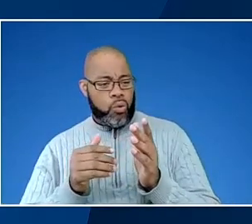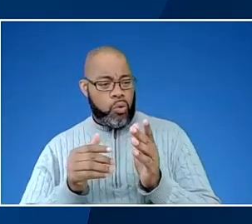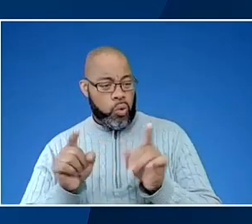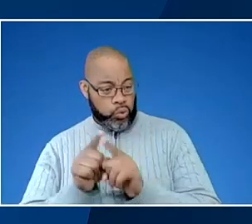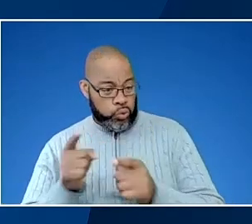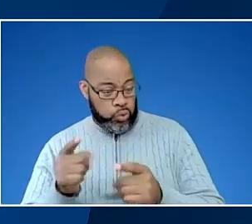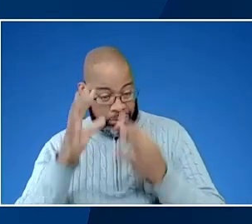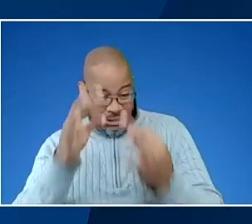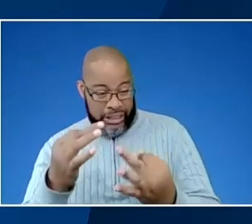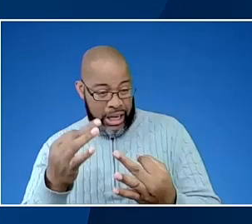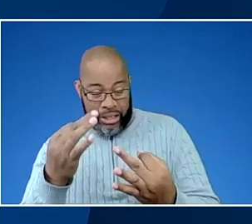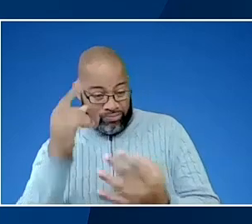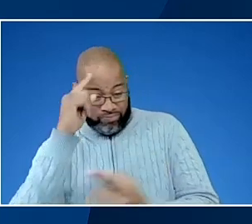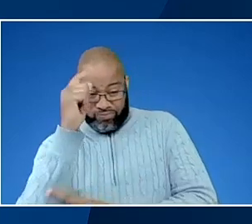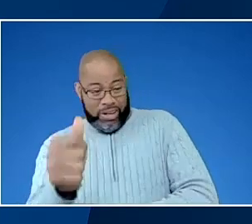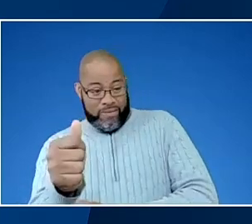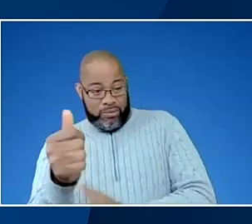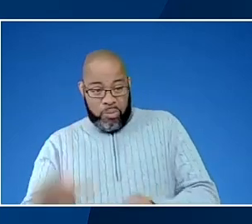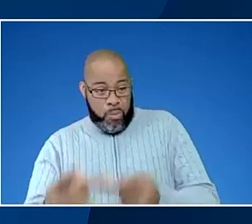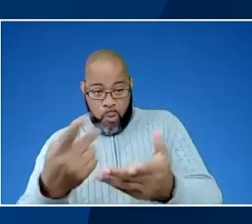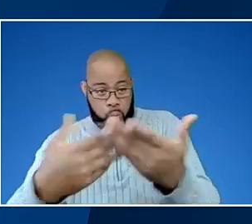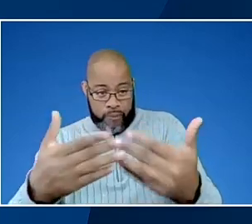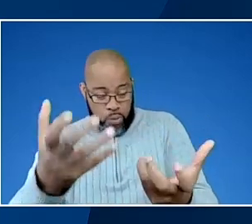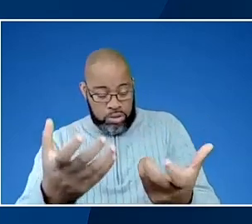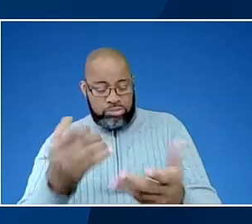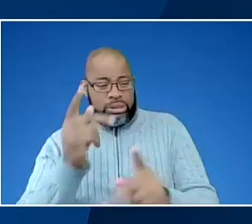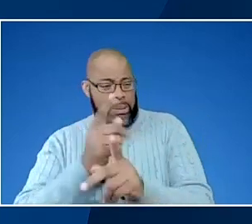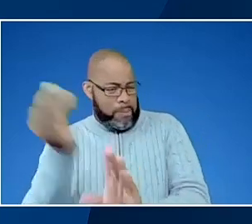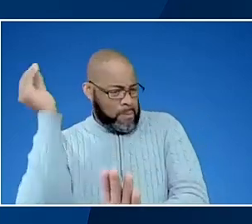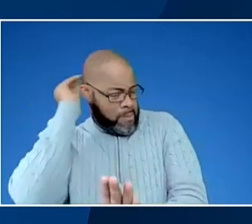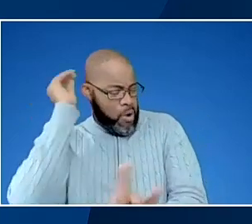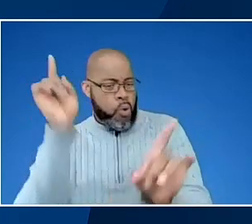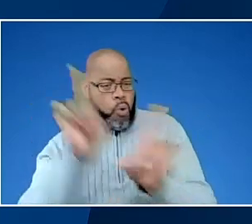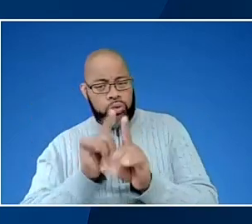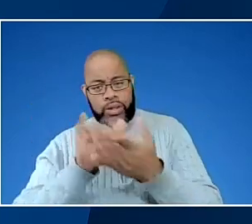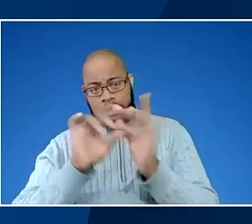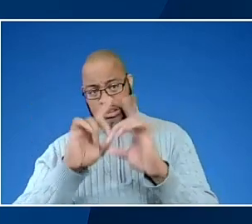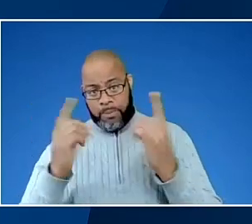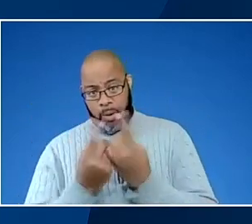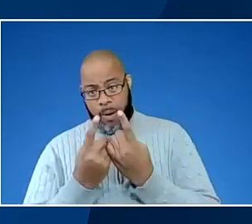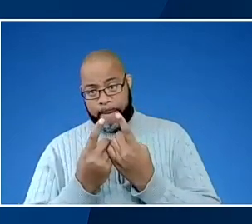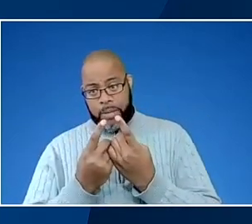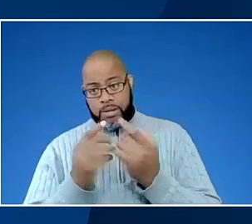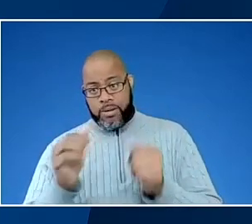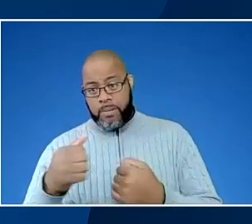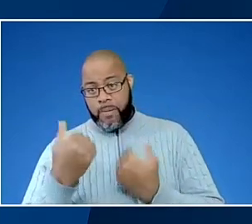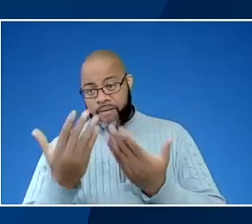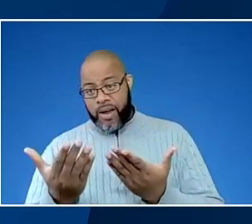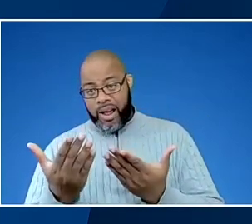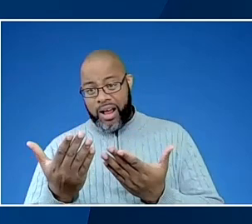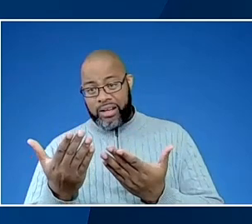So, you know, just keep in mind, you know, also that the Department provide consensus or dissent as well. I don't know if you-